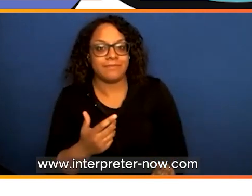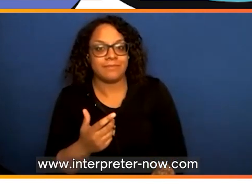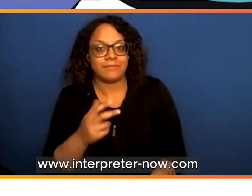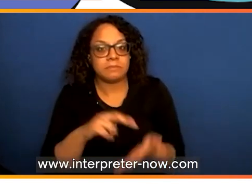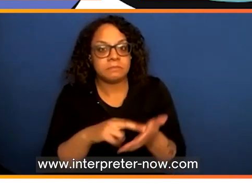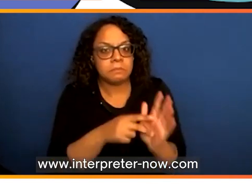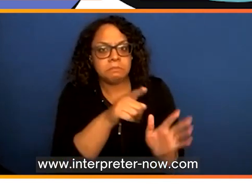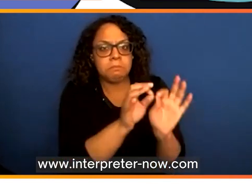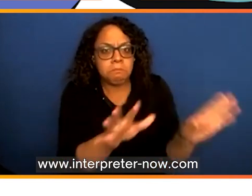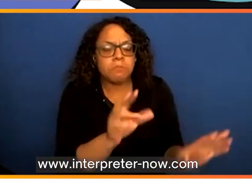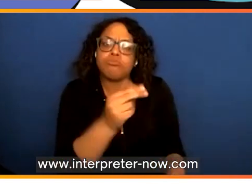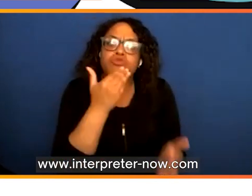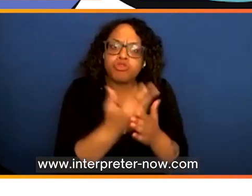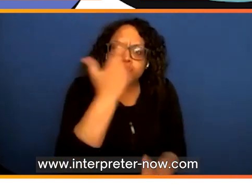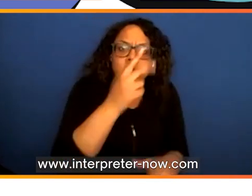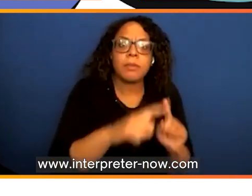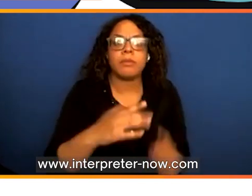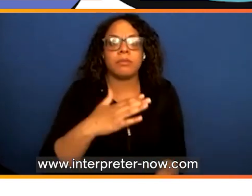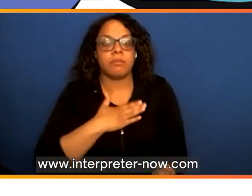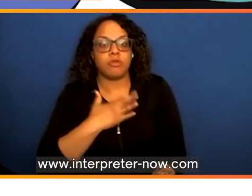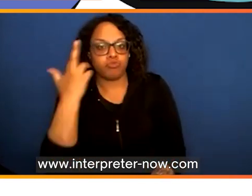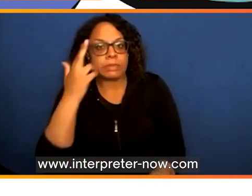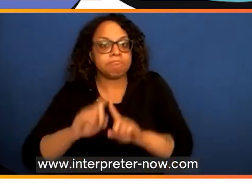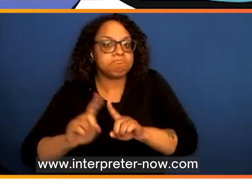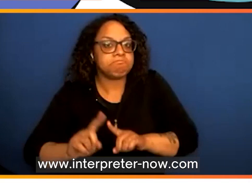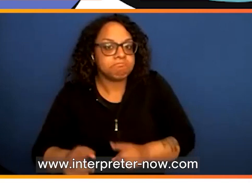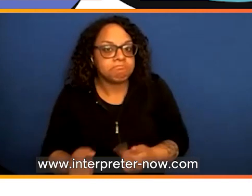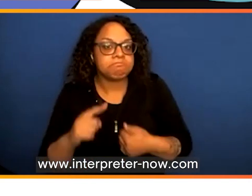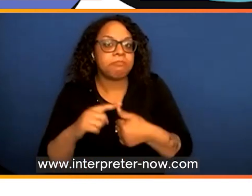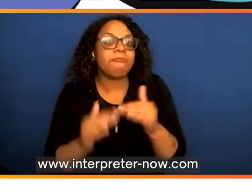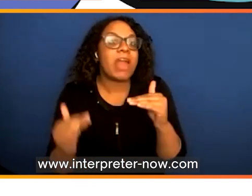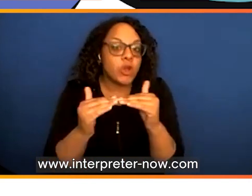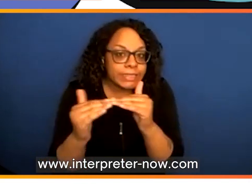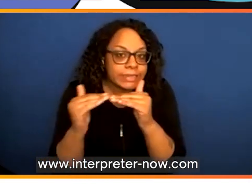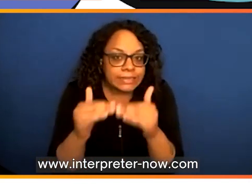a good reason. But yeah, the fairness piece that you went to, and also, just making the